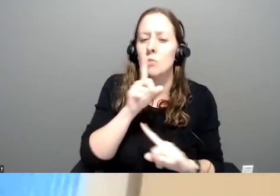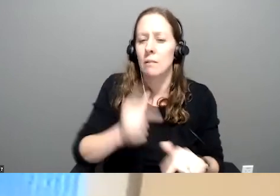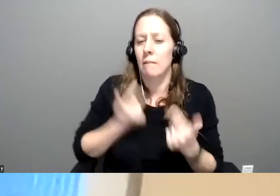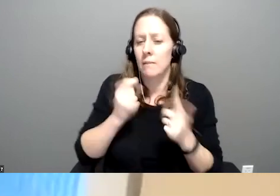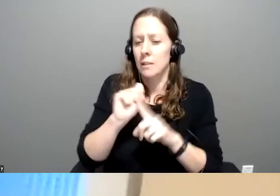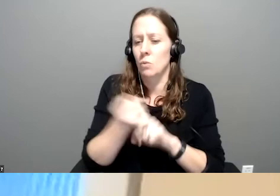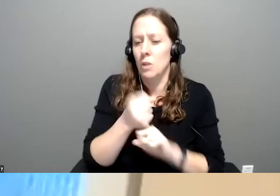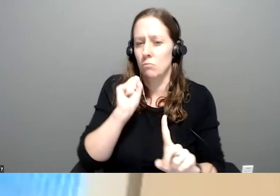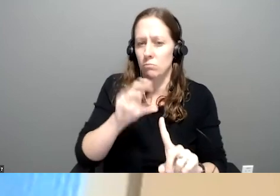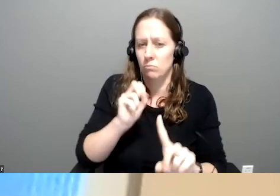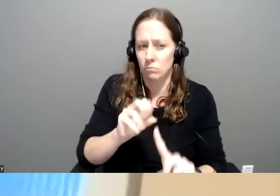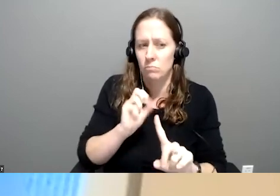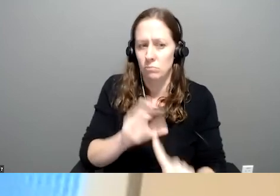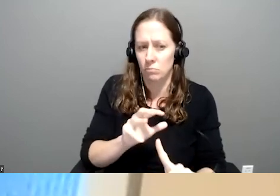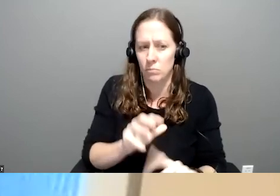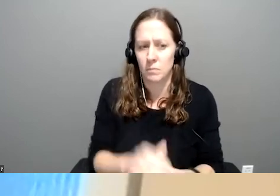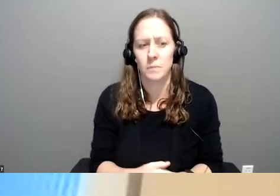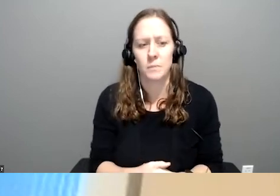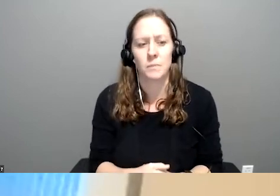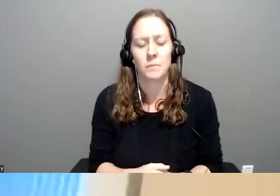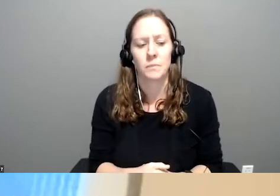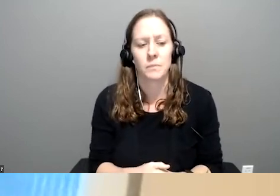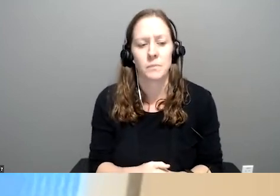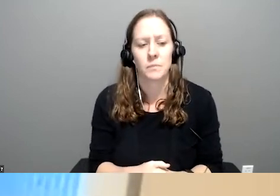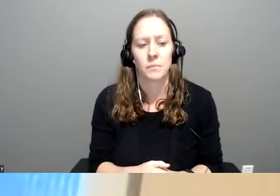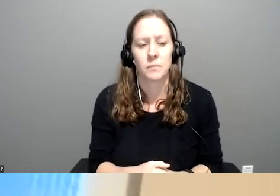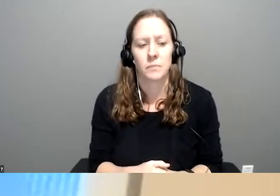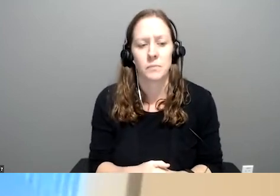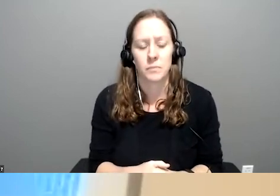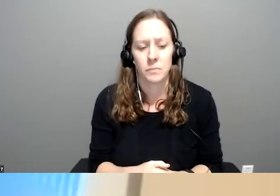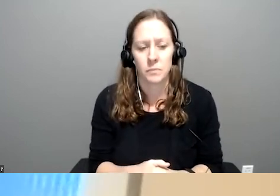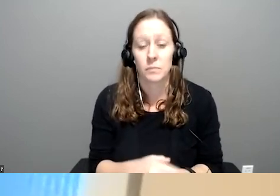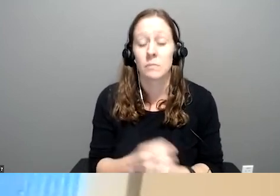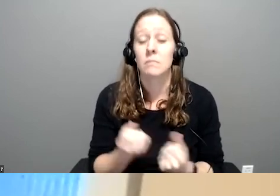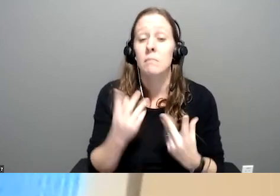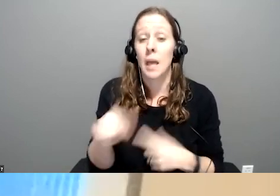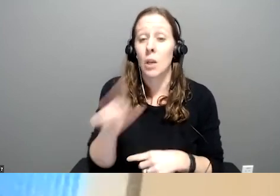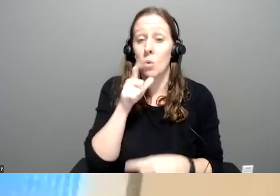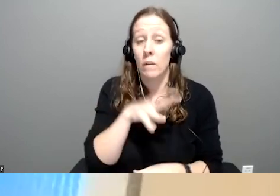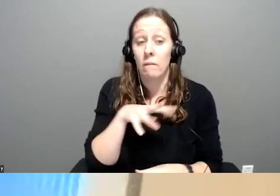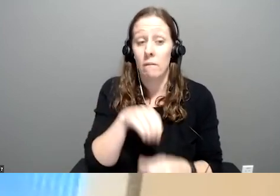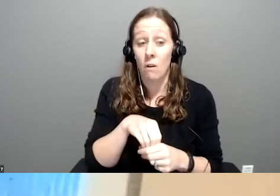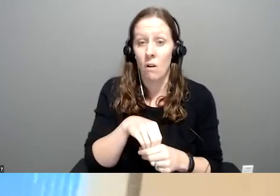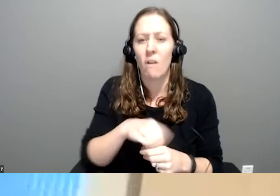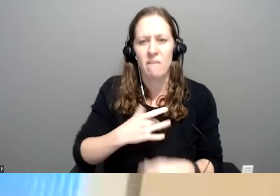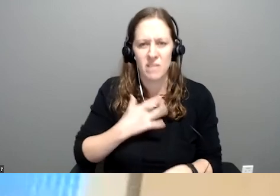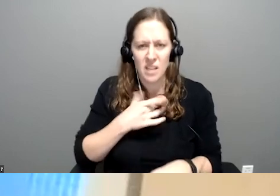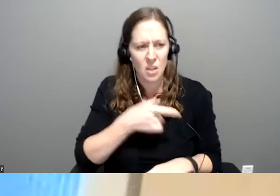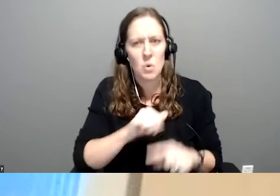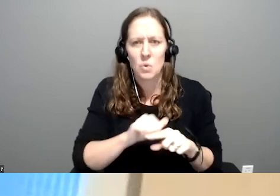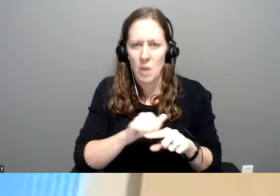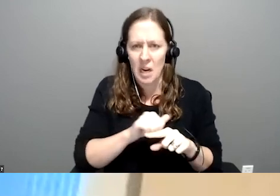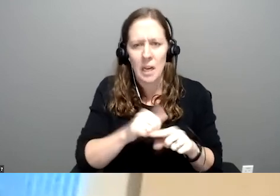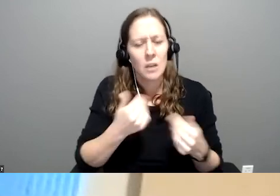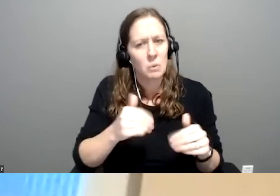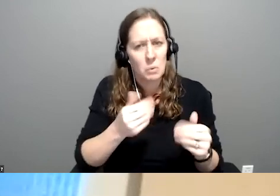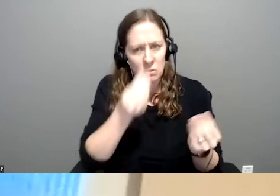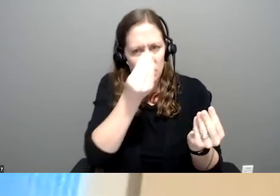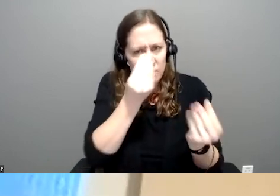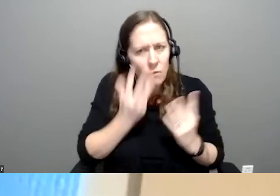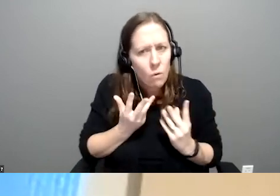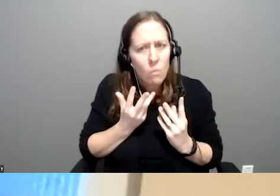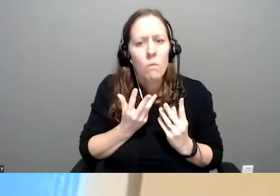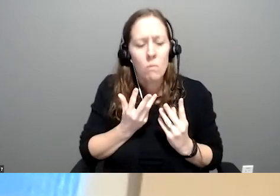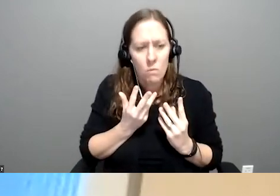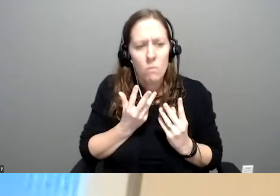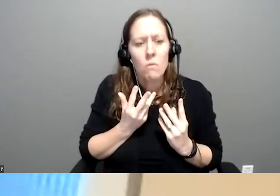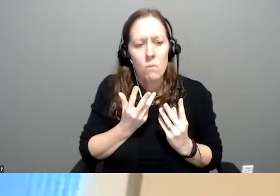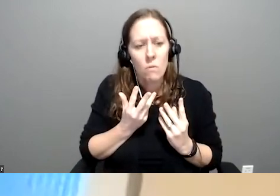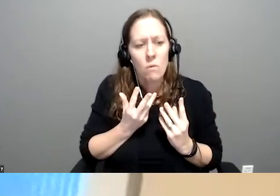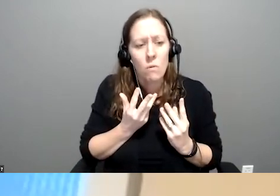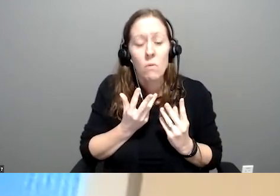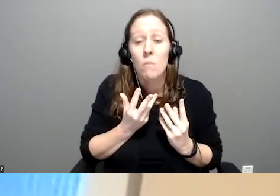And many of the participants found the training informative and they wanted to see more resources.